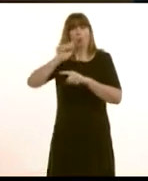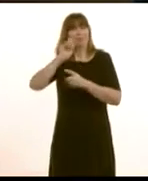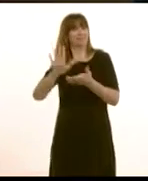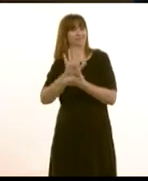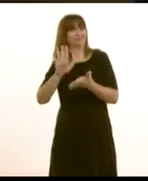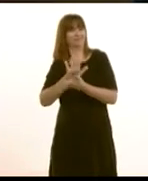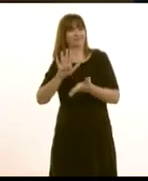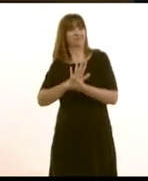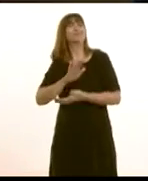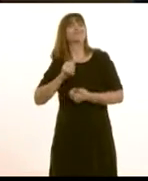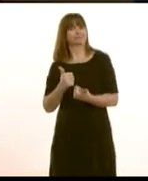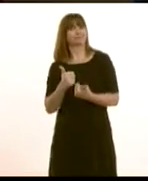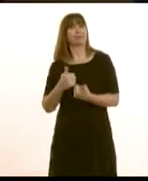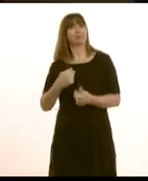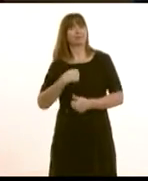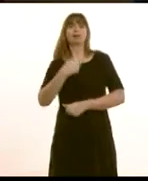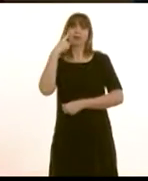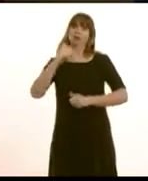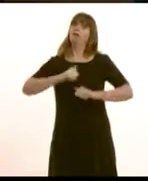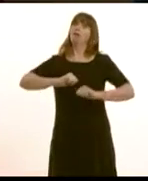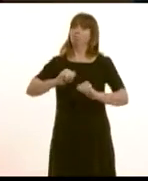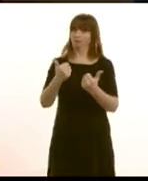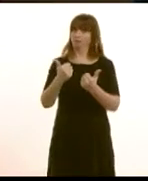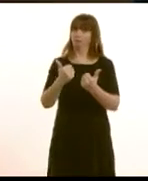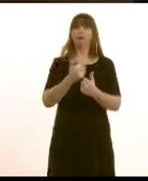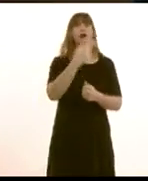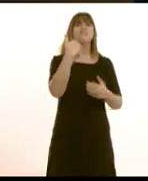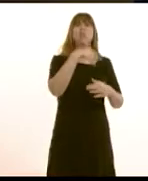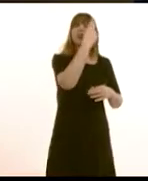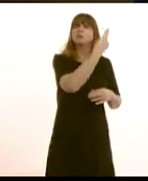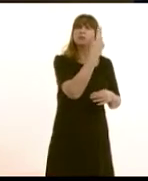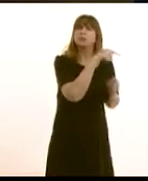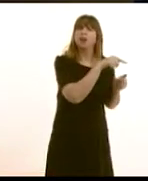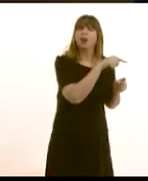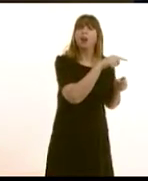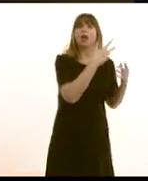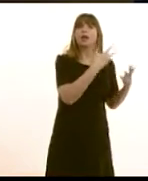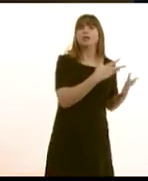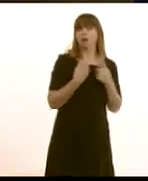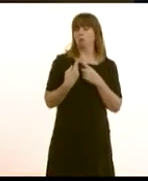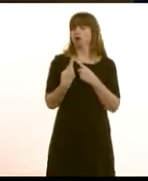I certainly do. Moving services out of hospitals and into peopleís homes will help them enormously,